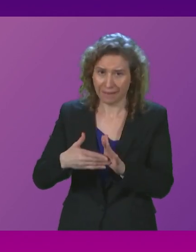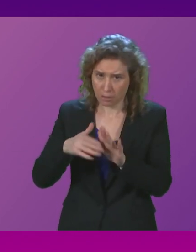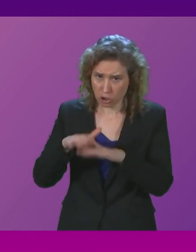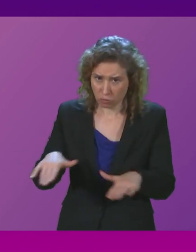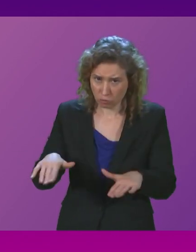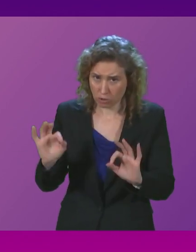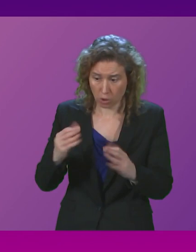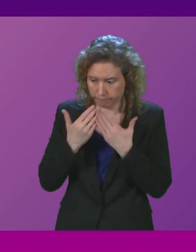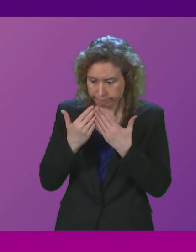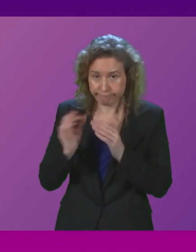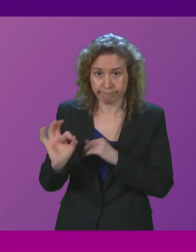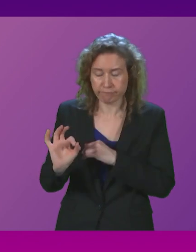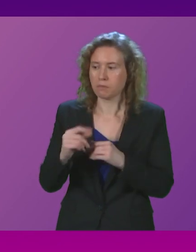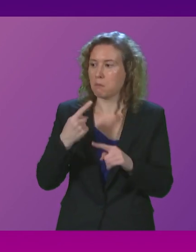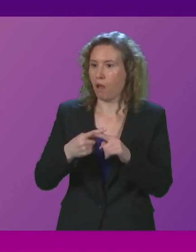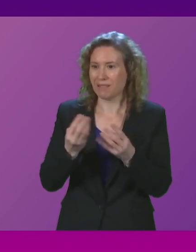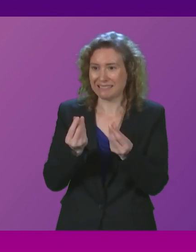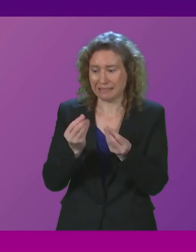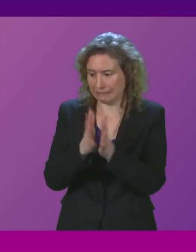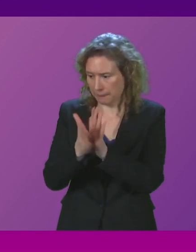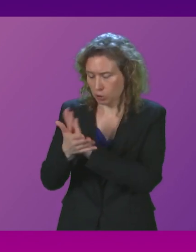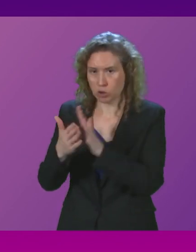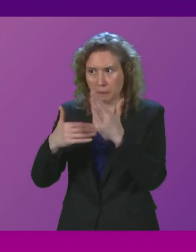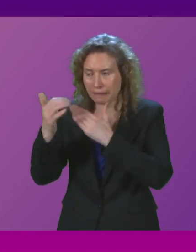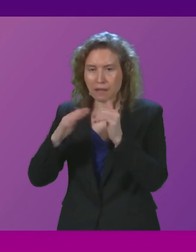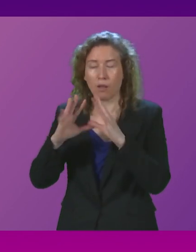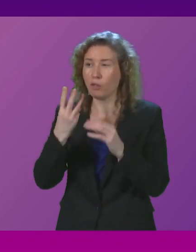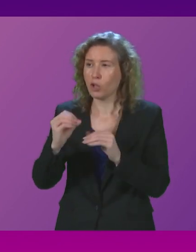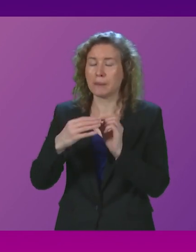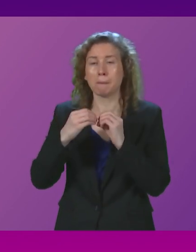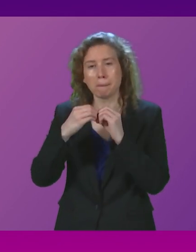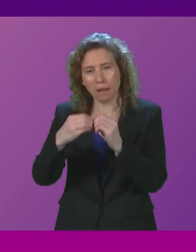It is estimated that the material damage will be up to $30 billion and that 45 per cent